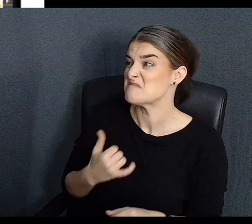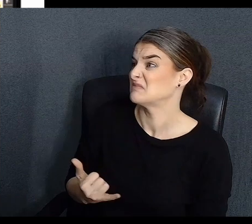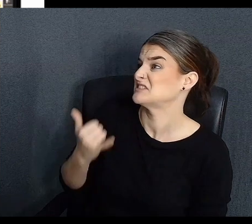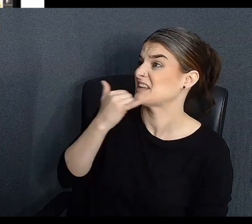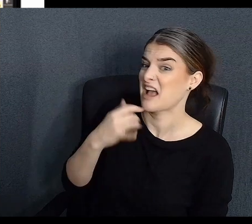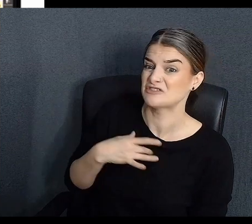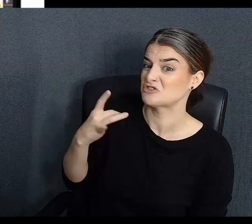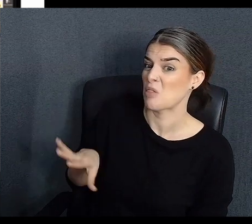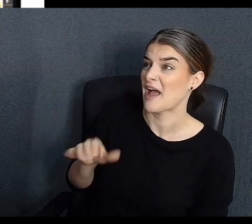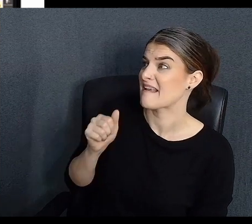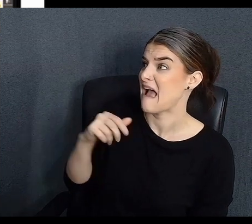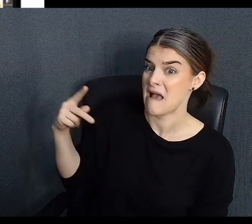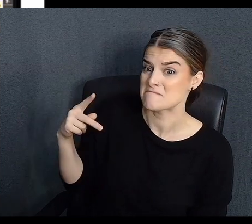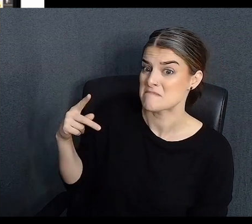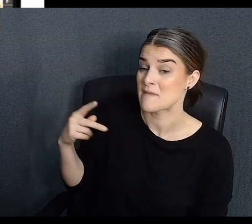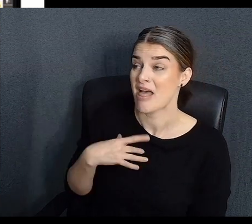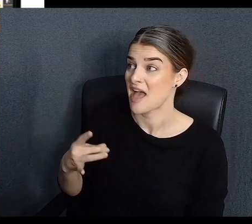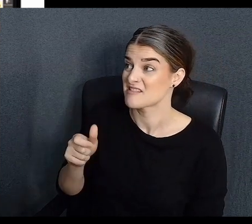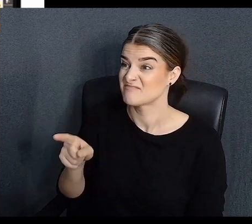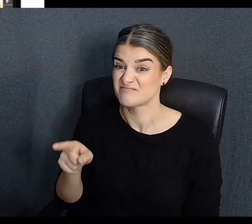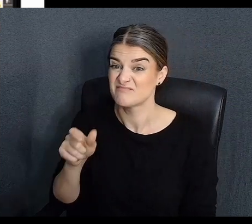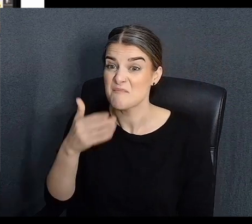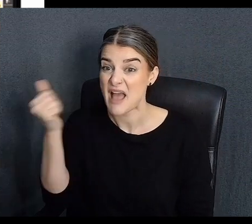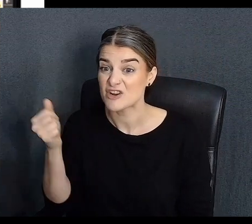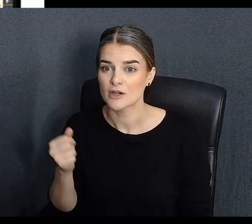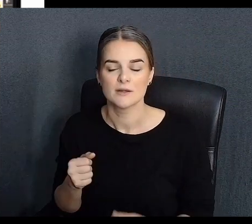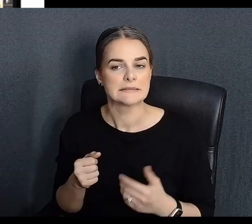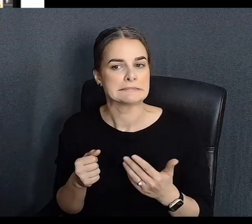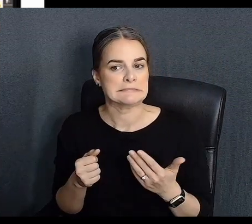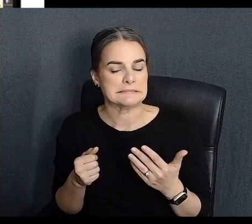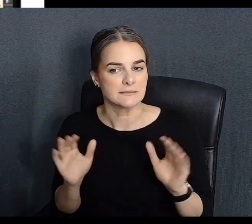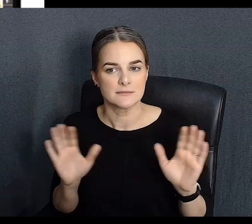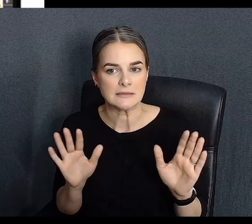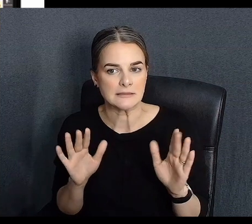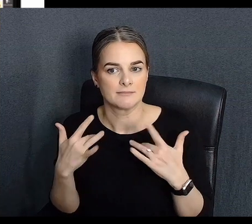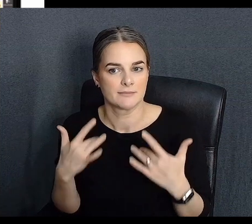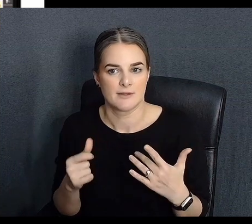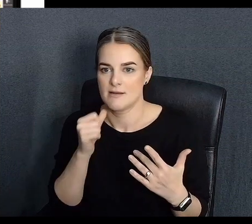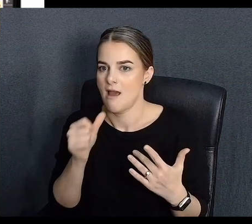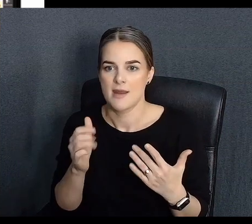like this other one better, that's not often going to be the easiest fix.